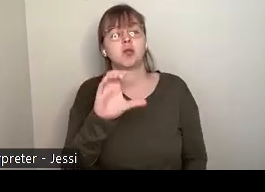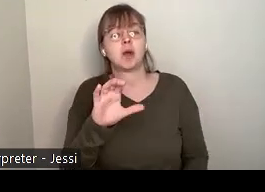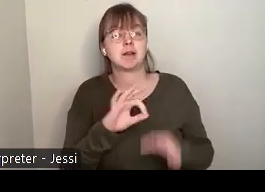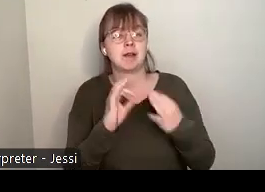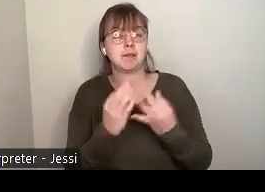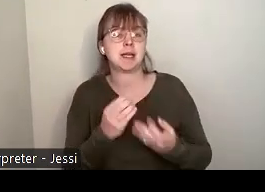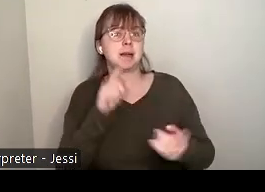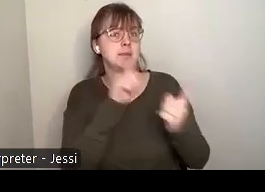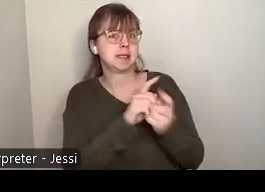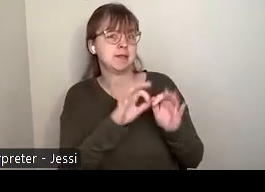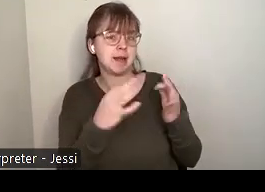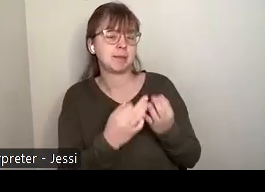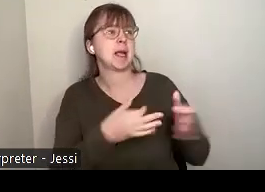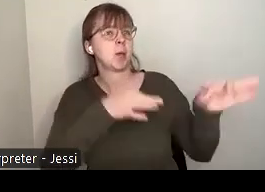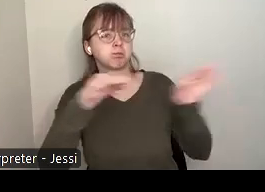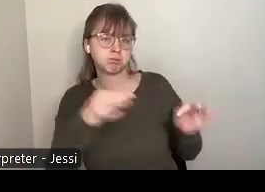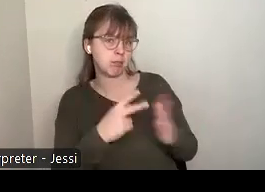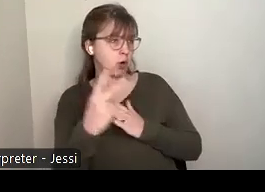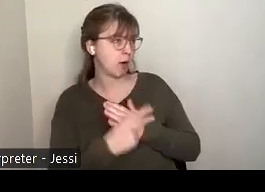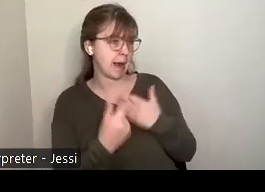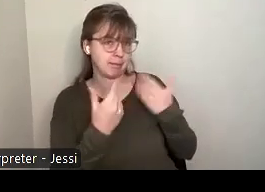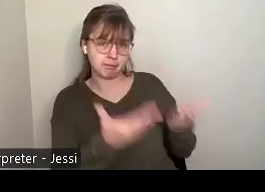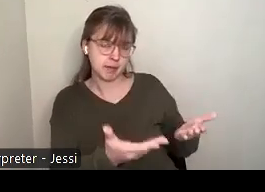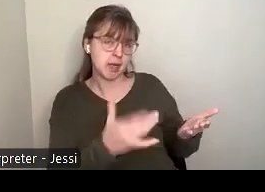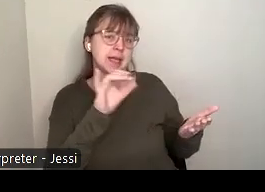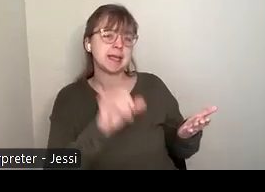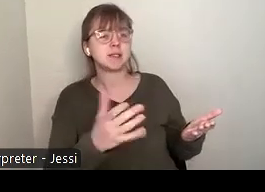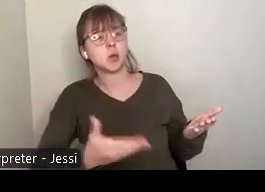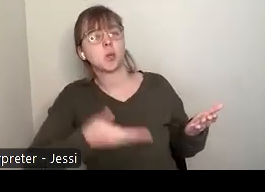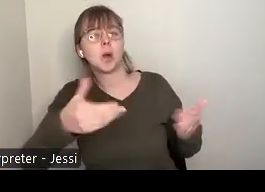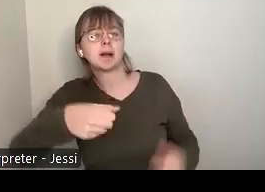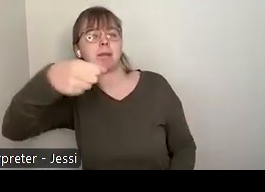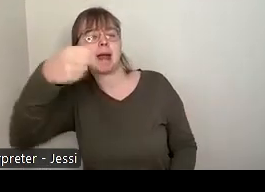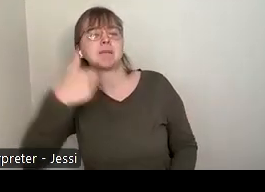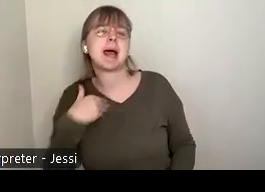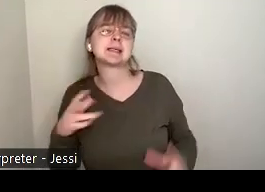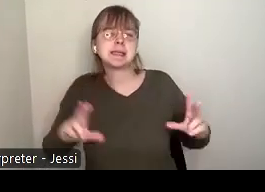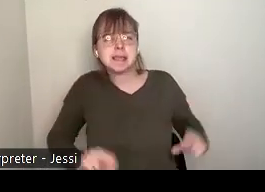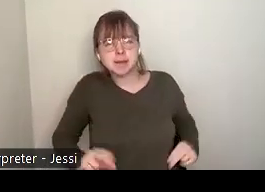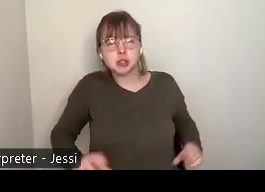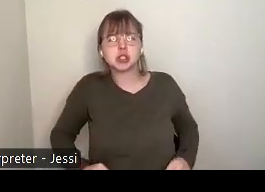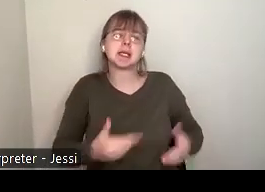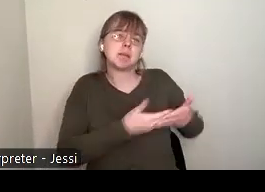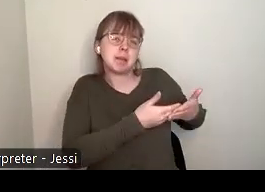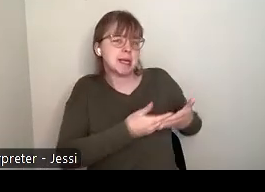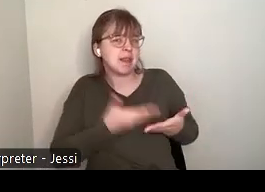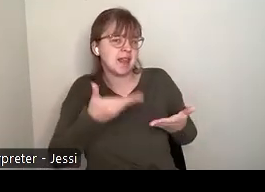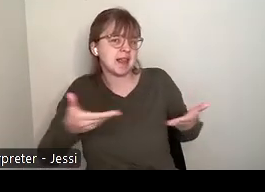the program um provides that welcome bag with some diapers and other baby resources um asks